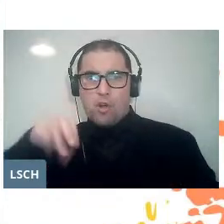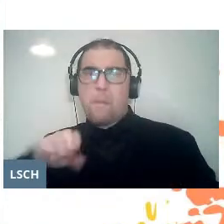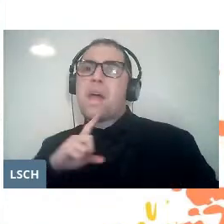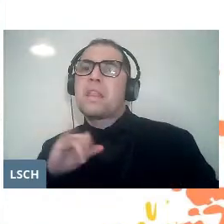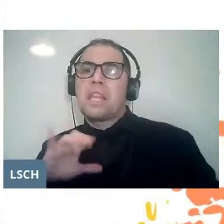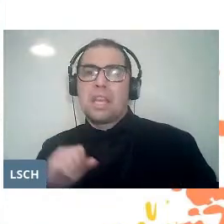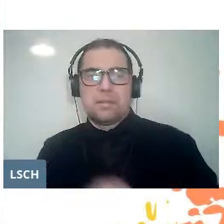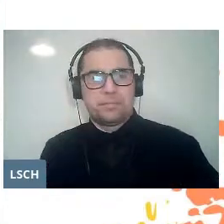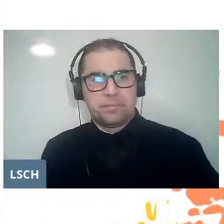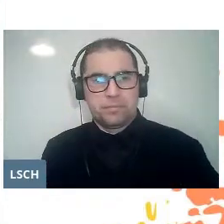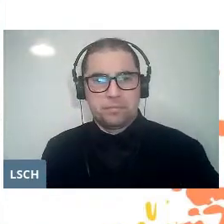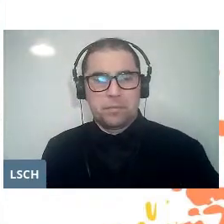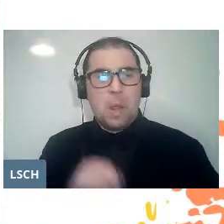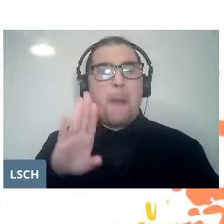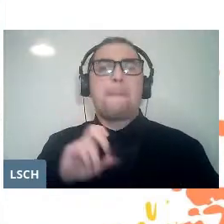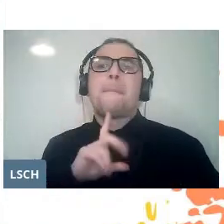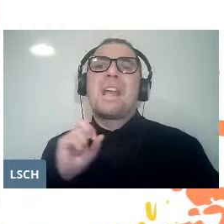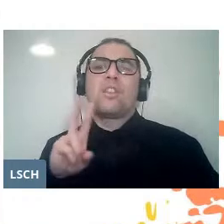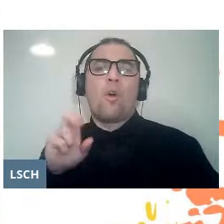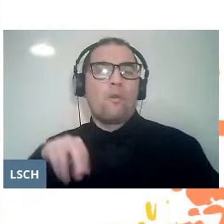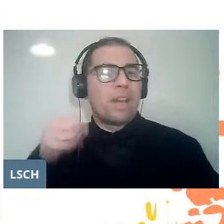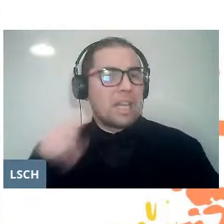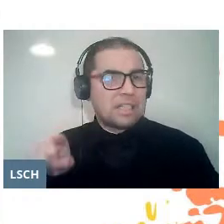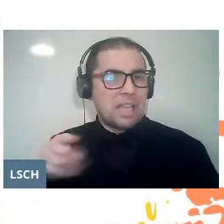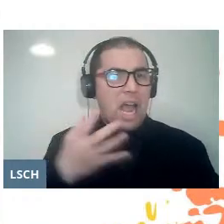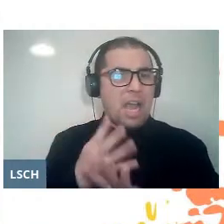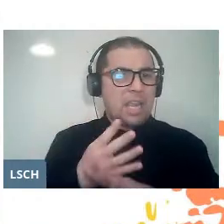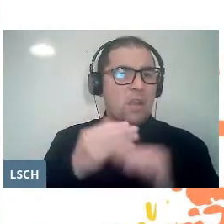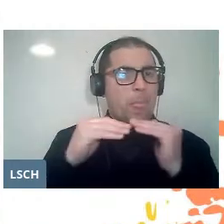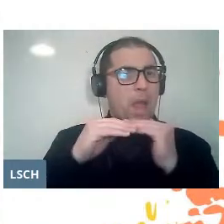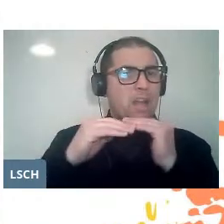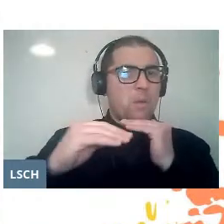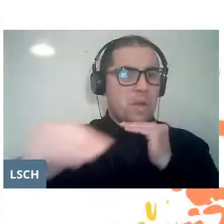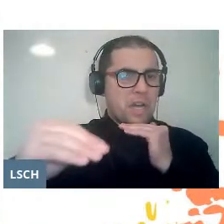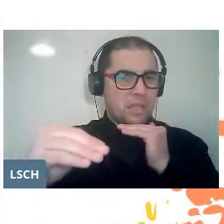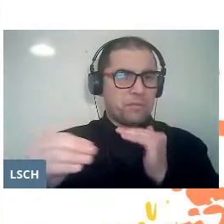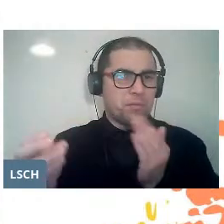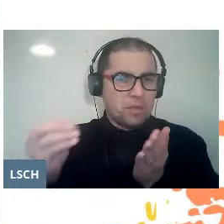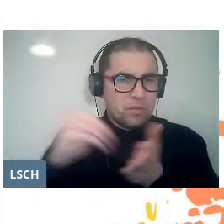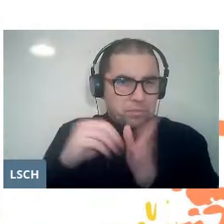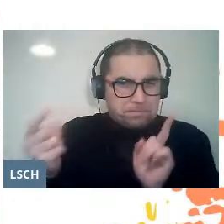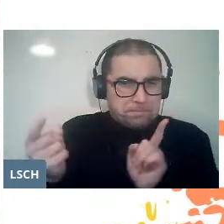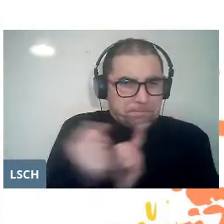Beethoven exhibits a sense of regularity and strict concentration in construction,